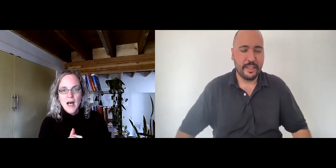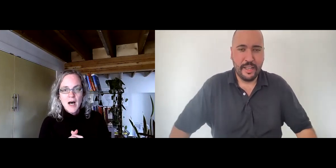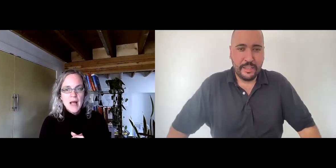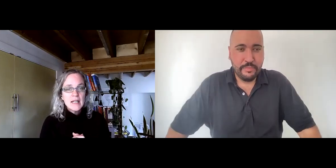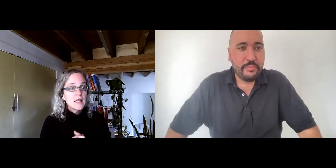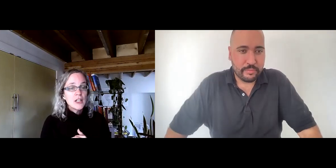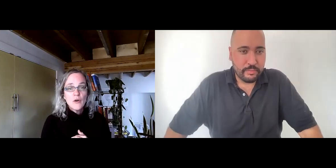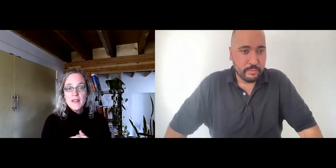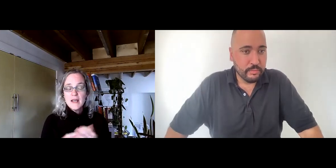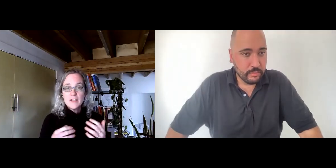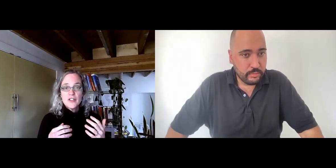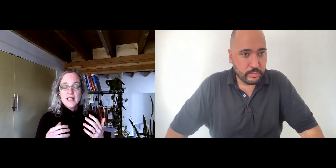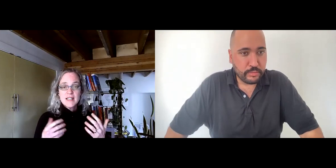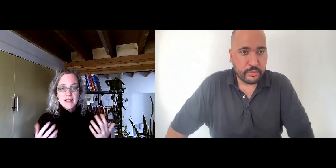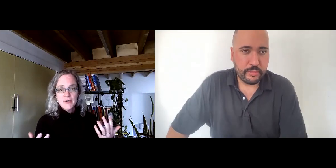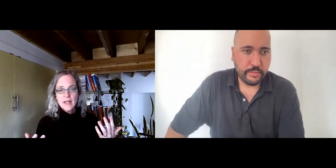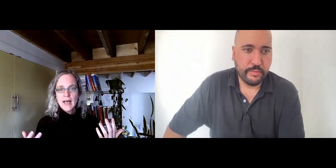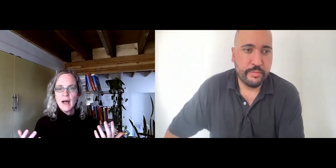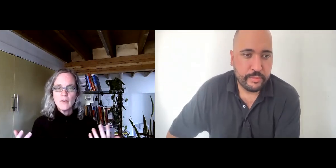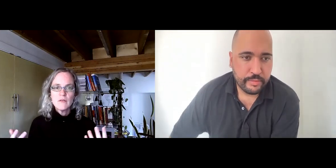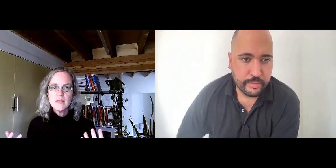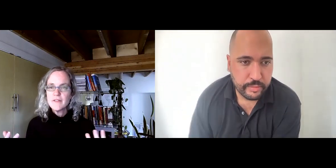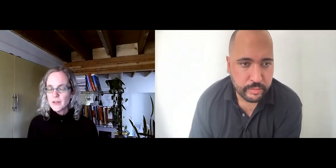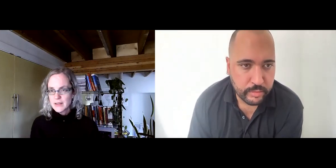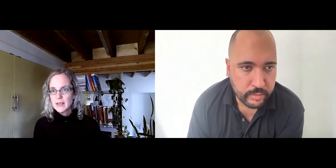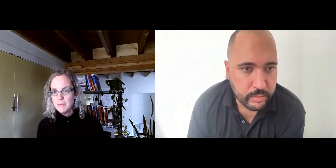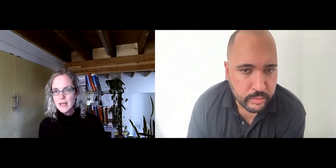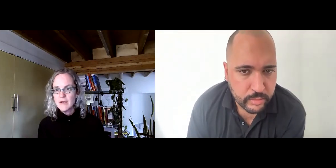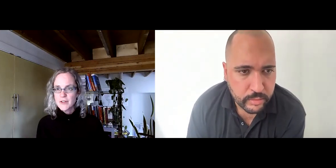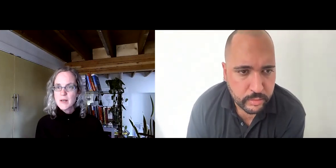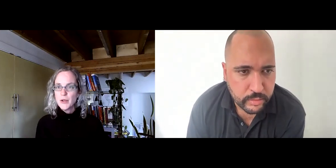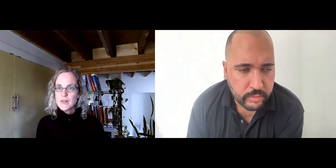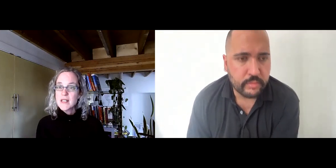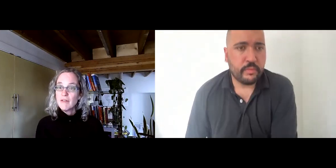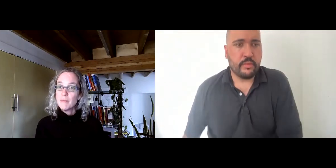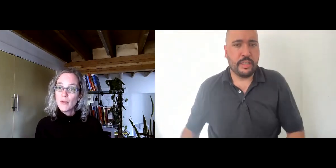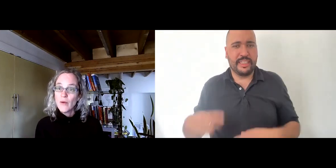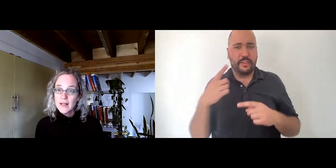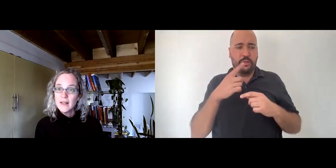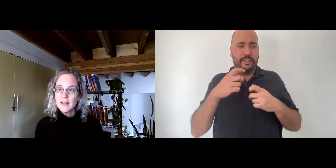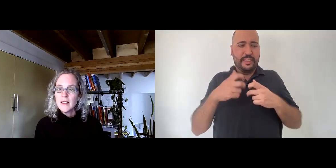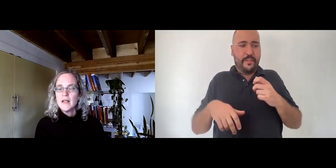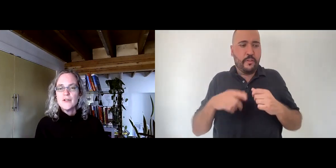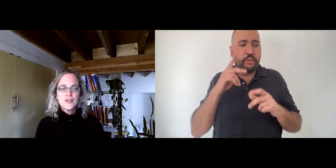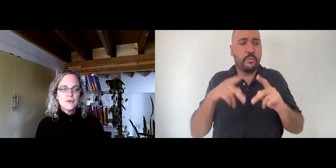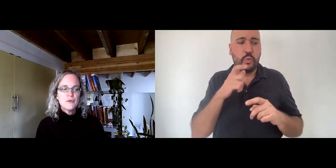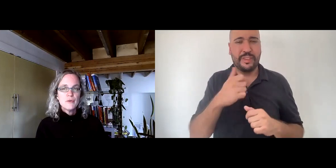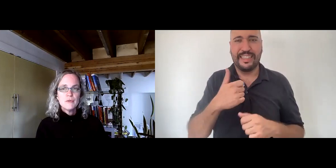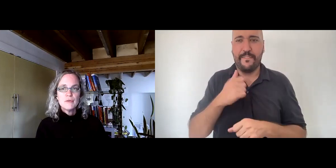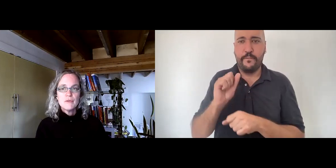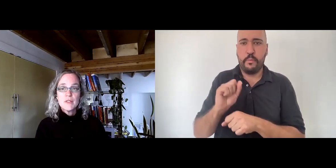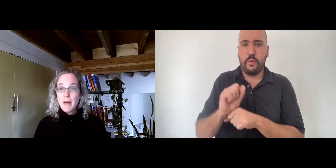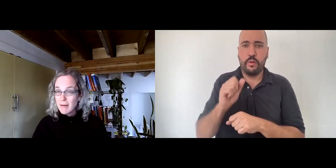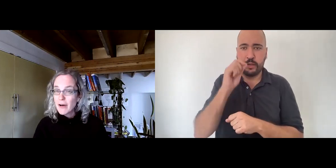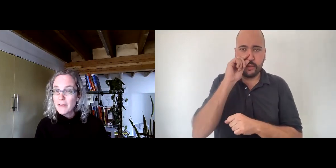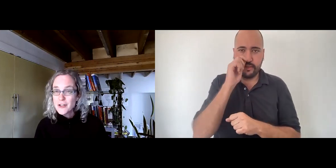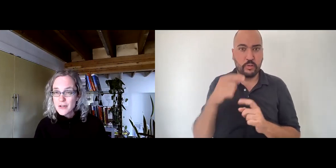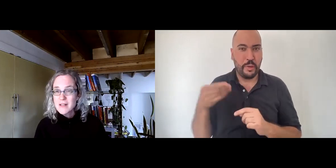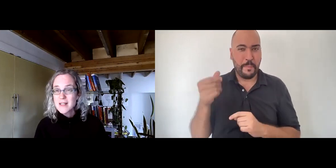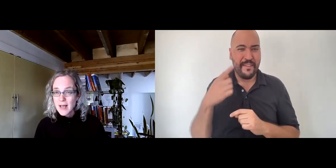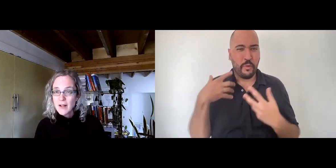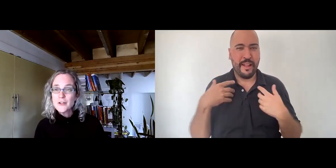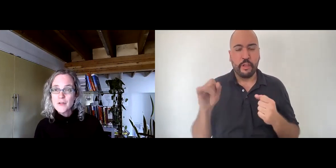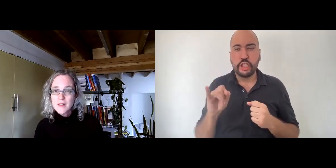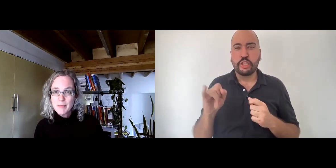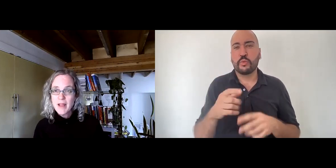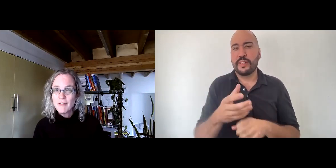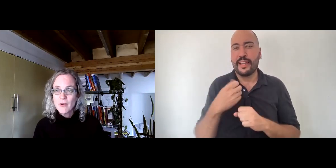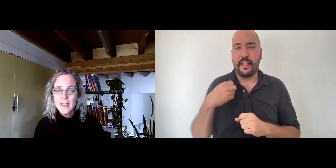And you know, I think, just considering how difficult it can be for someone who's self employed to pay for health insurance, to get health insurance and to pay for it.